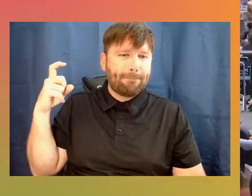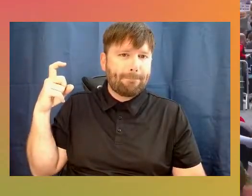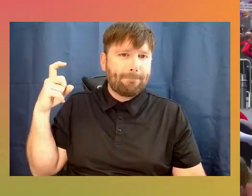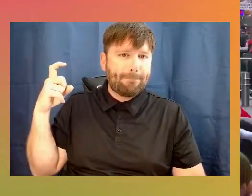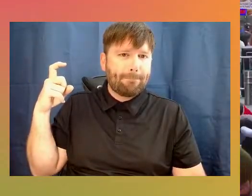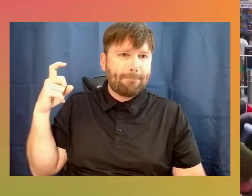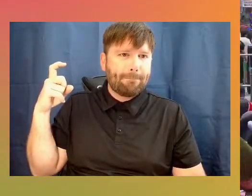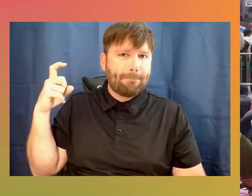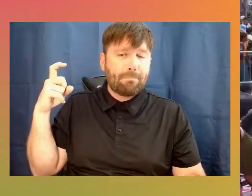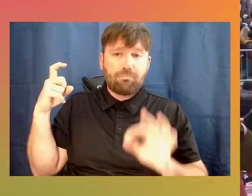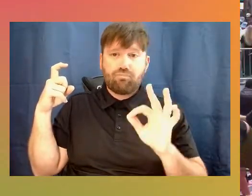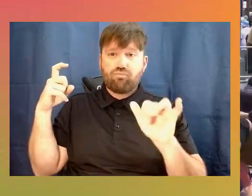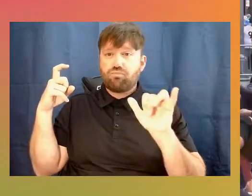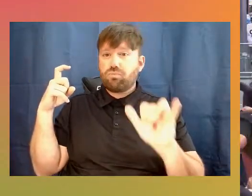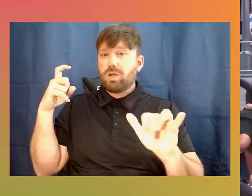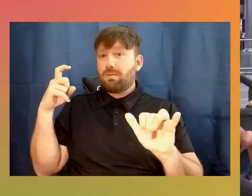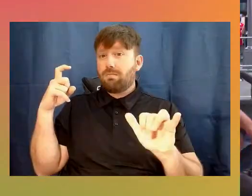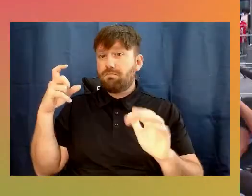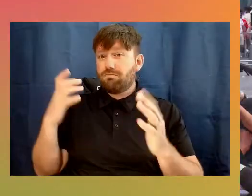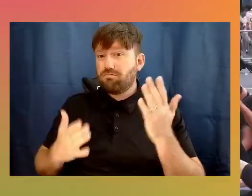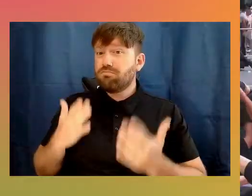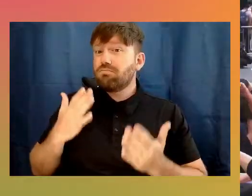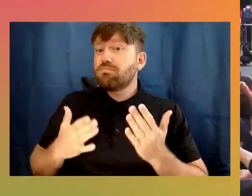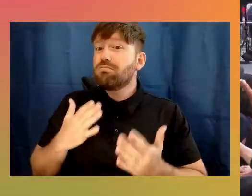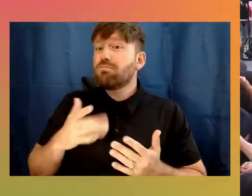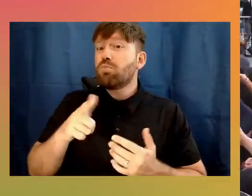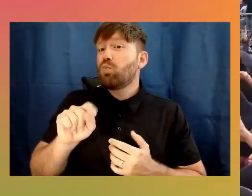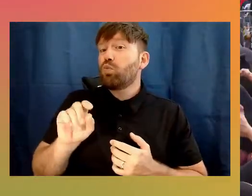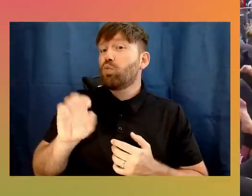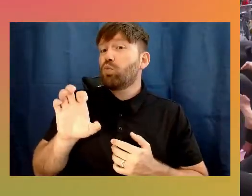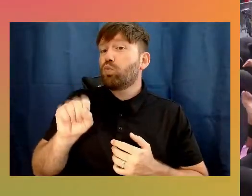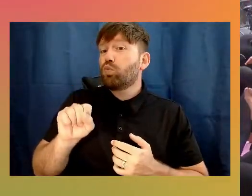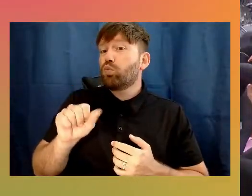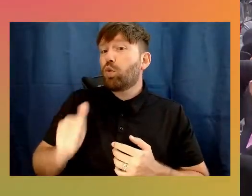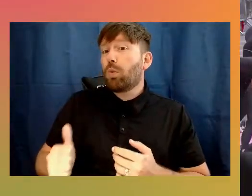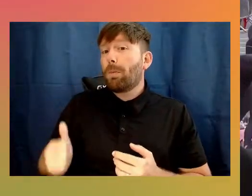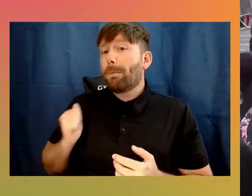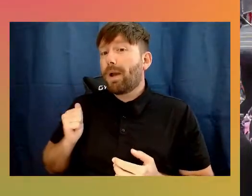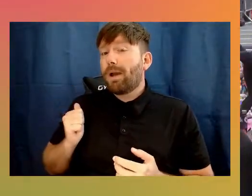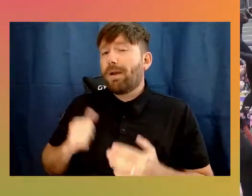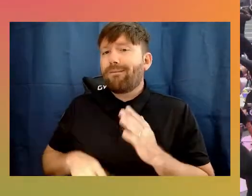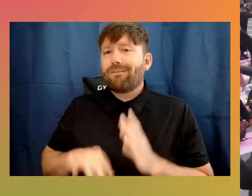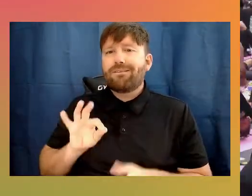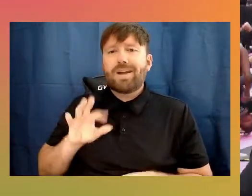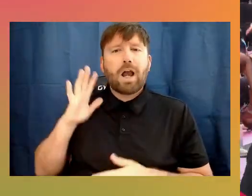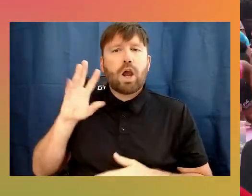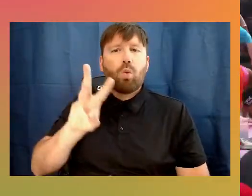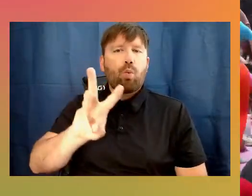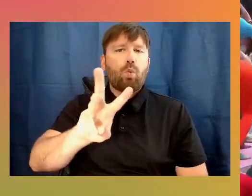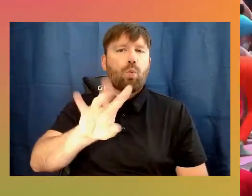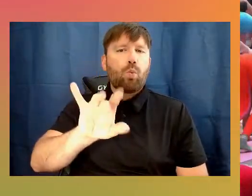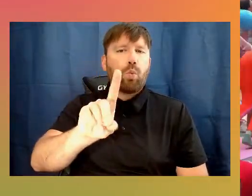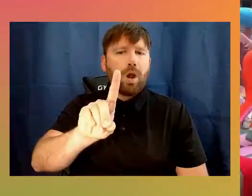BEND THE KNEE, OPEN THE HIP. GOOD. YOU CAN STAY HERE. MAYBE YOU STEP THE RIGHT TOES